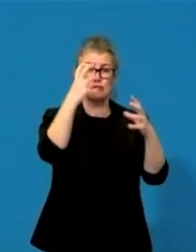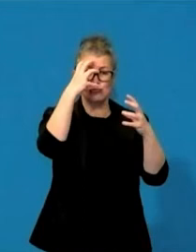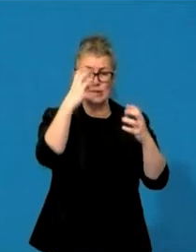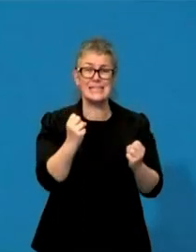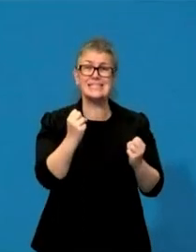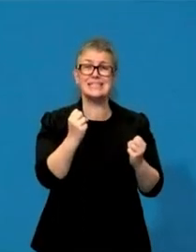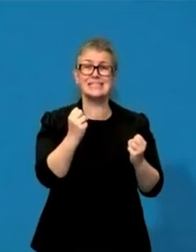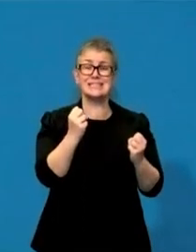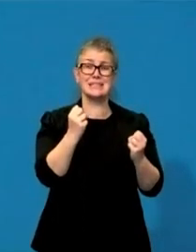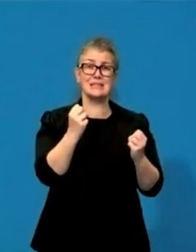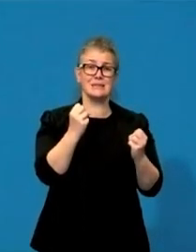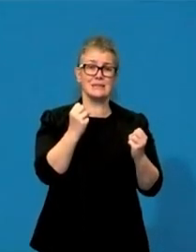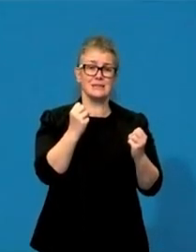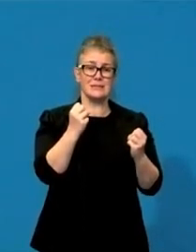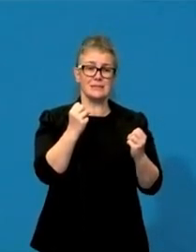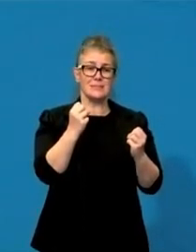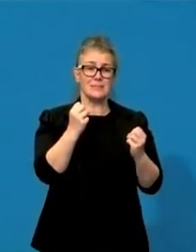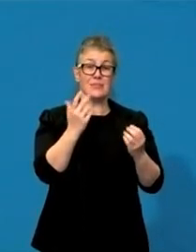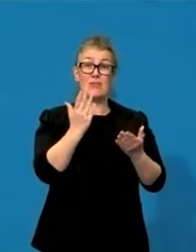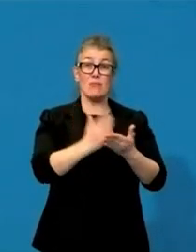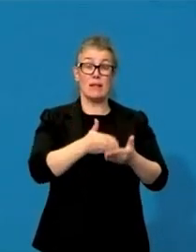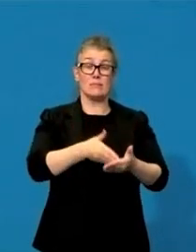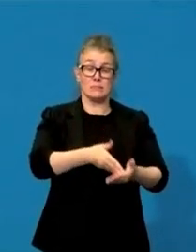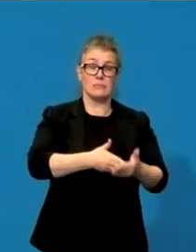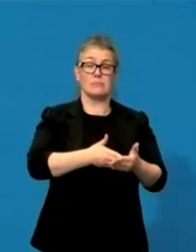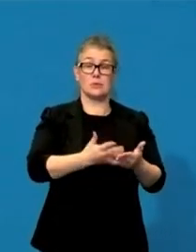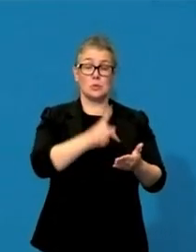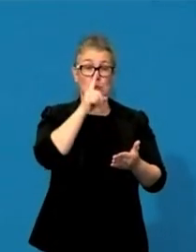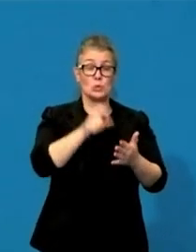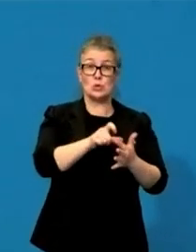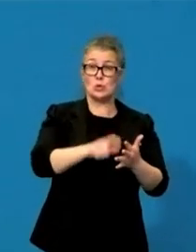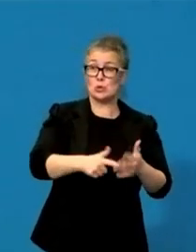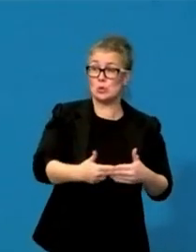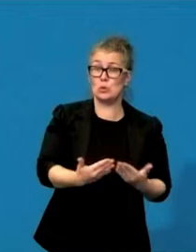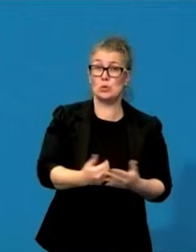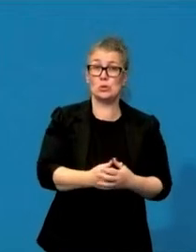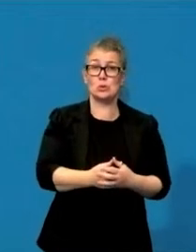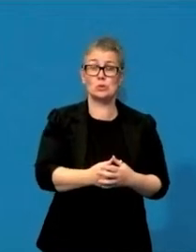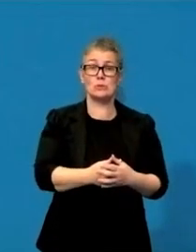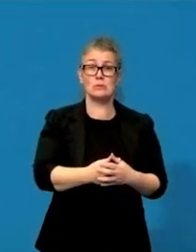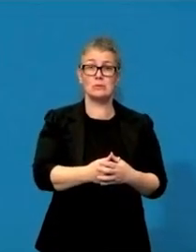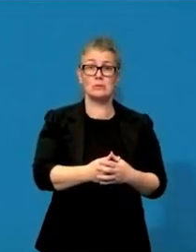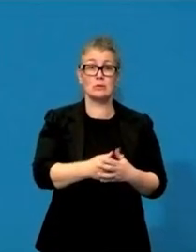It really was debilitating even to the point of not being able to keep your own car and